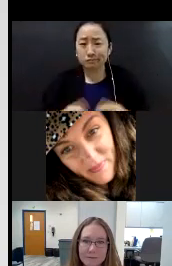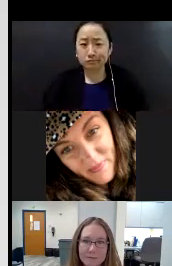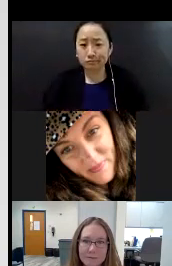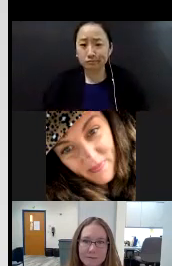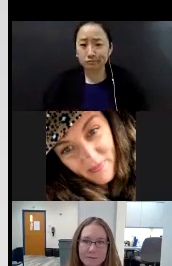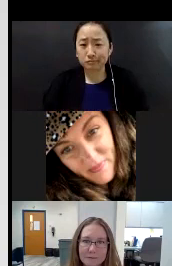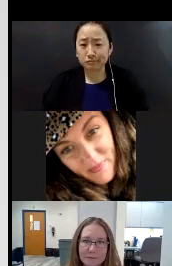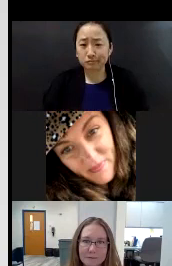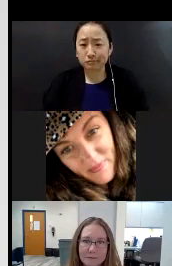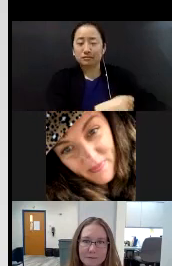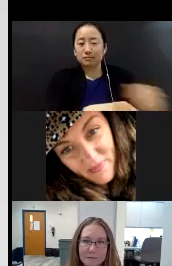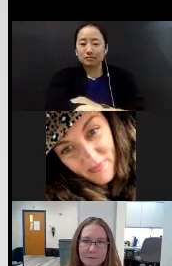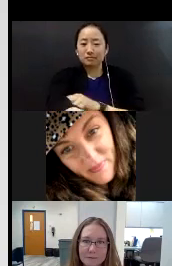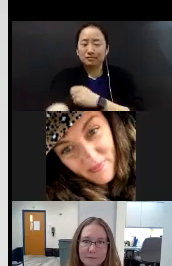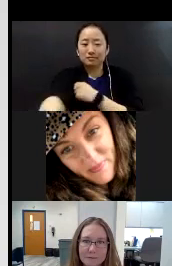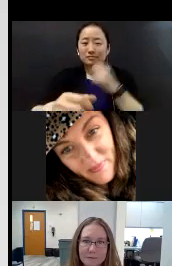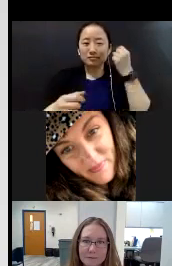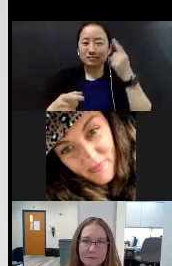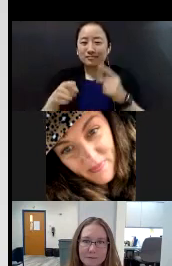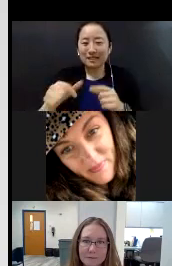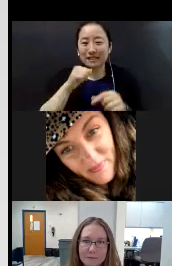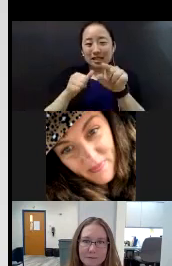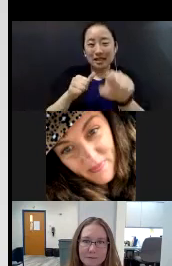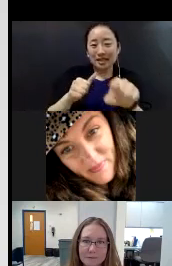IT'S NOT PAVED. IT'S NOT A PAVED APPROACH.